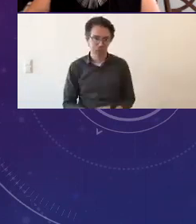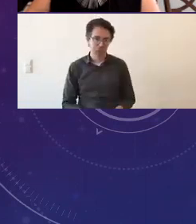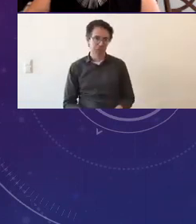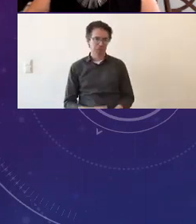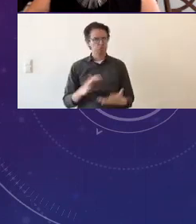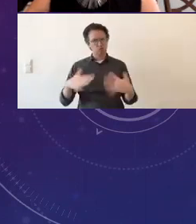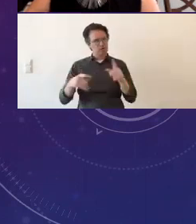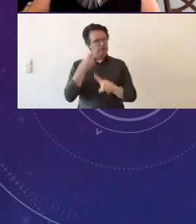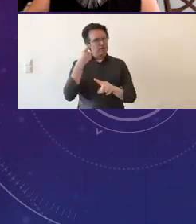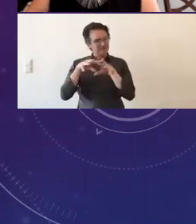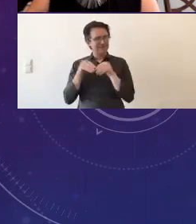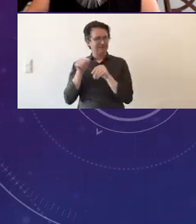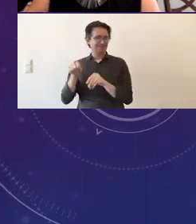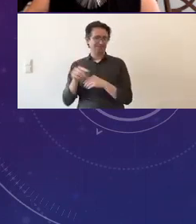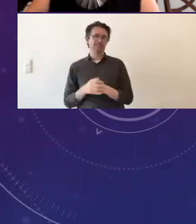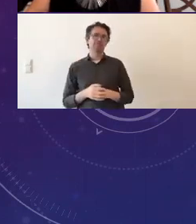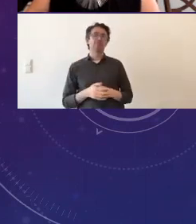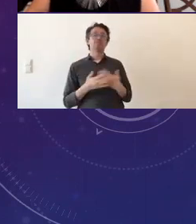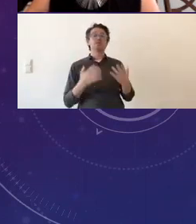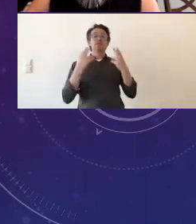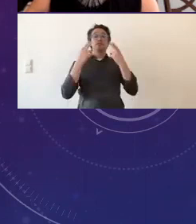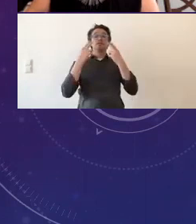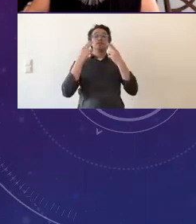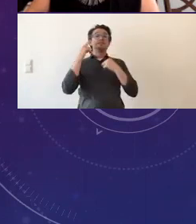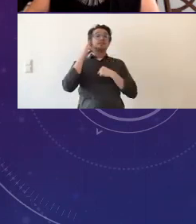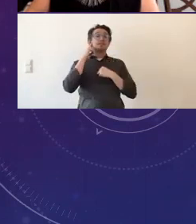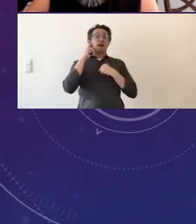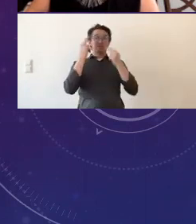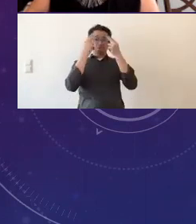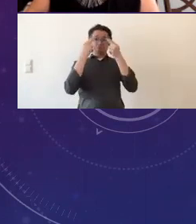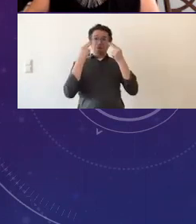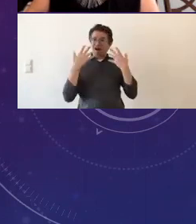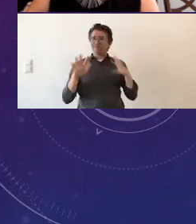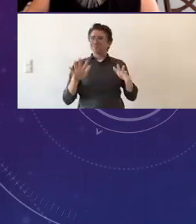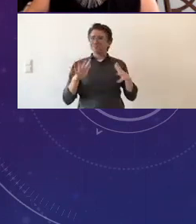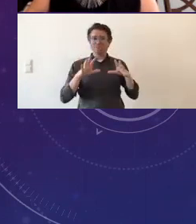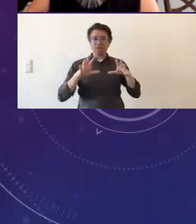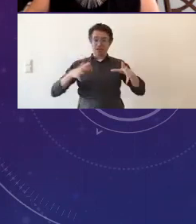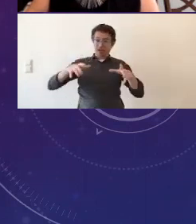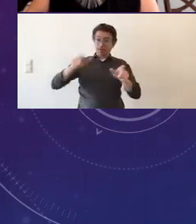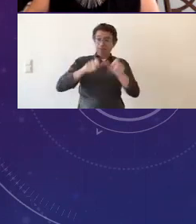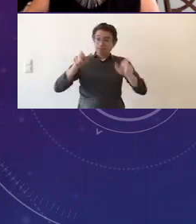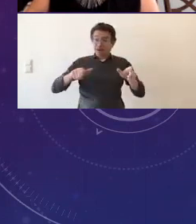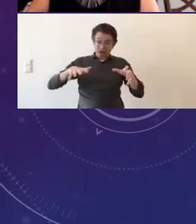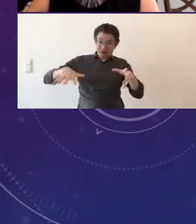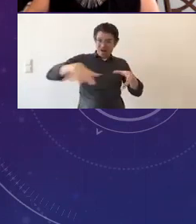person for Kevin and I we are both to people who are deafblind we both went to